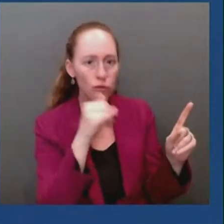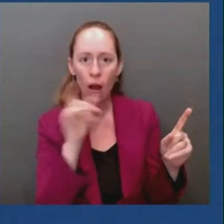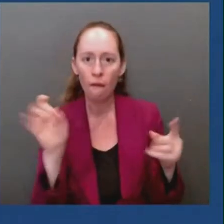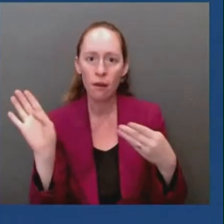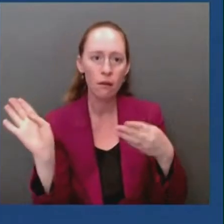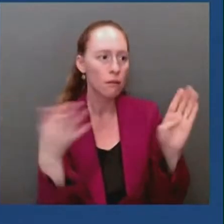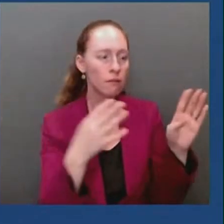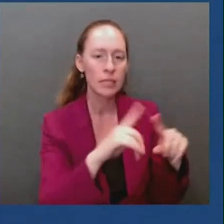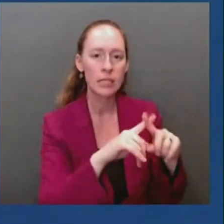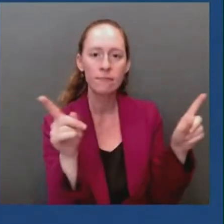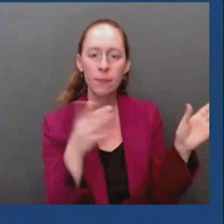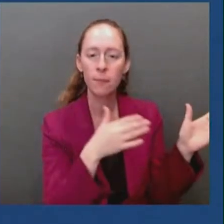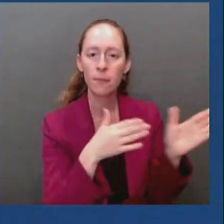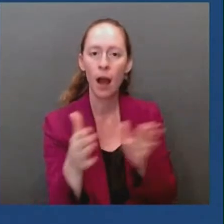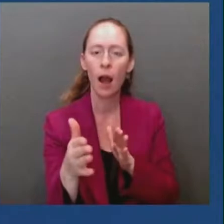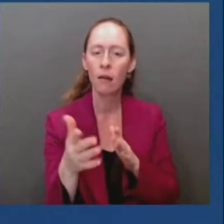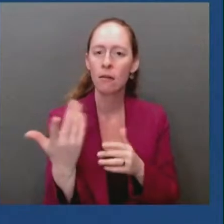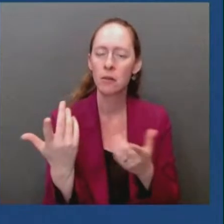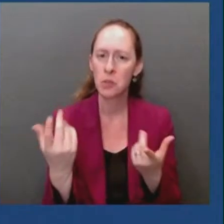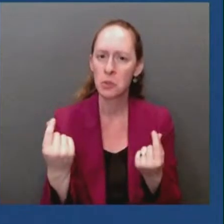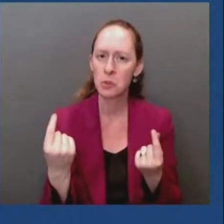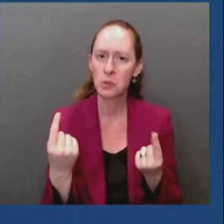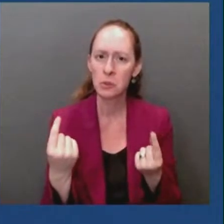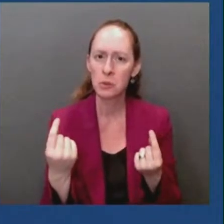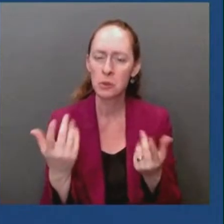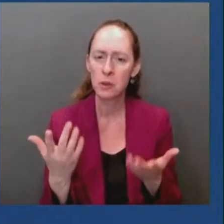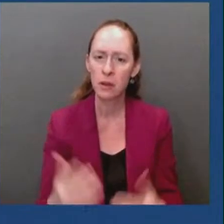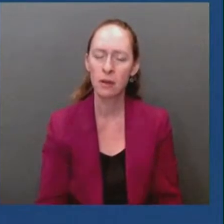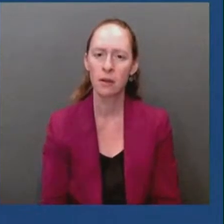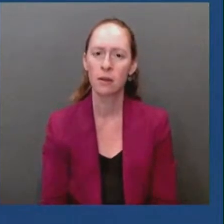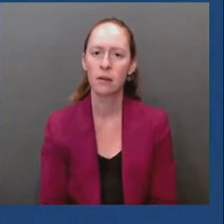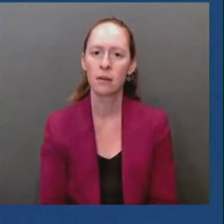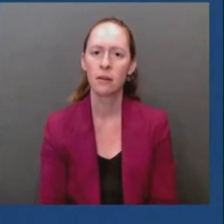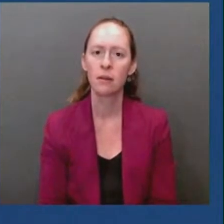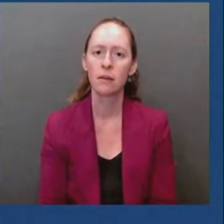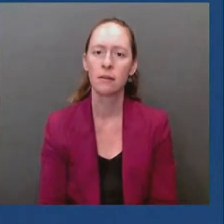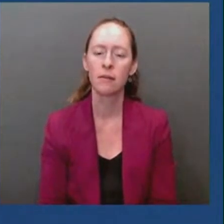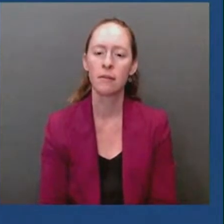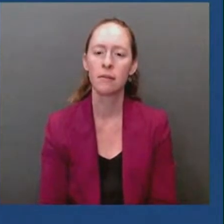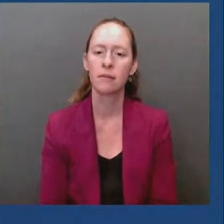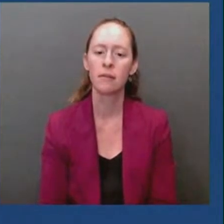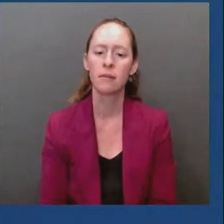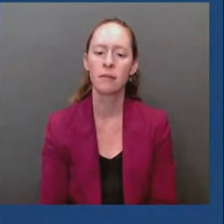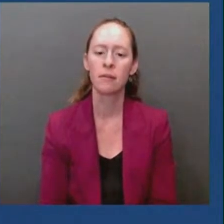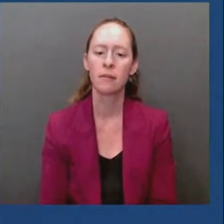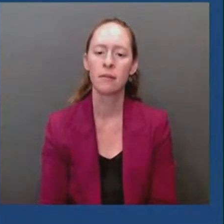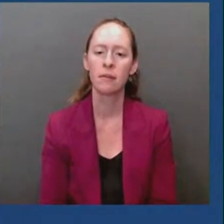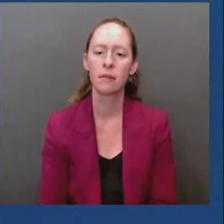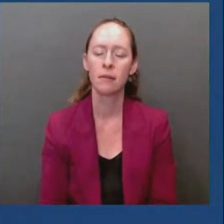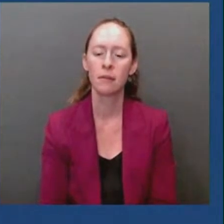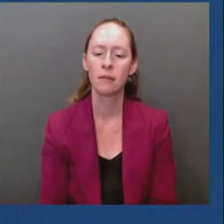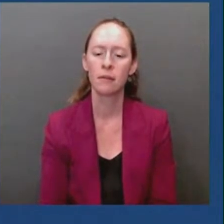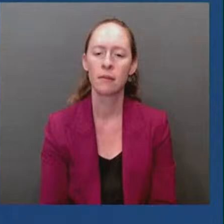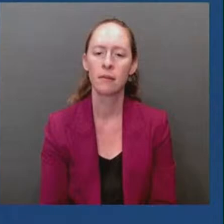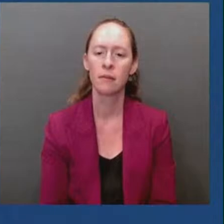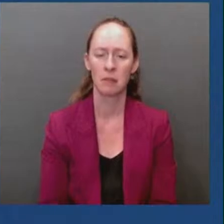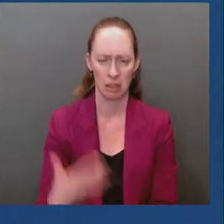DEVELOP INTO AT ANY GIVEN TIME? LET ME START AND THEN, I